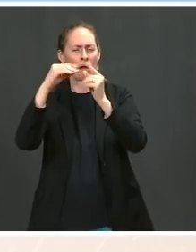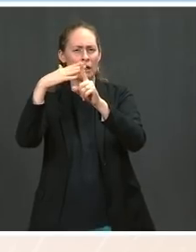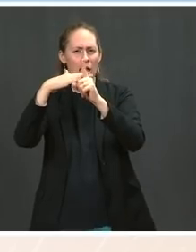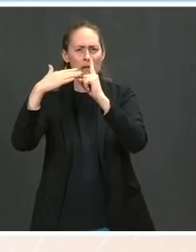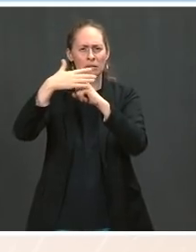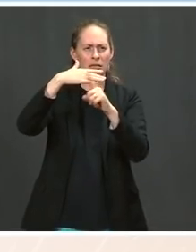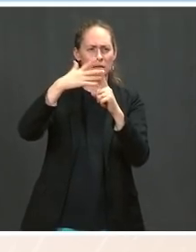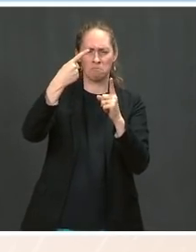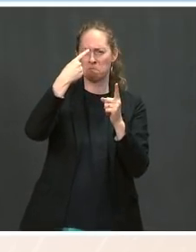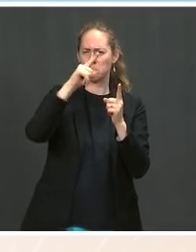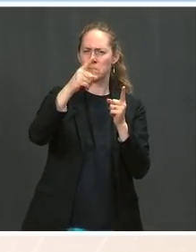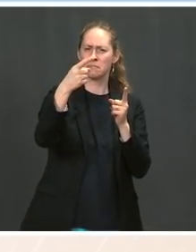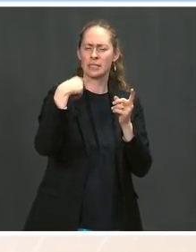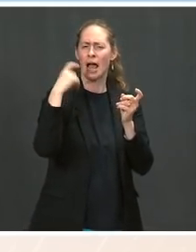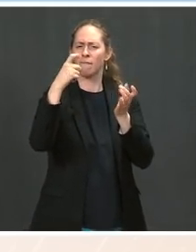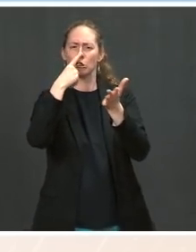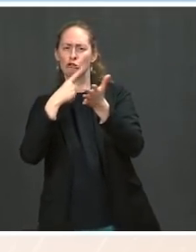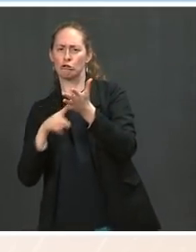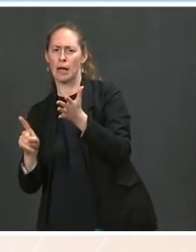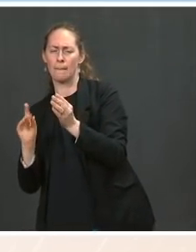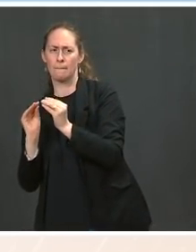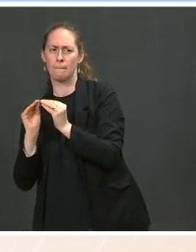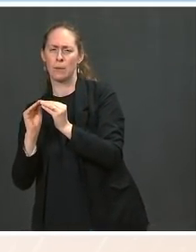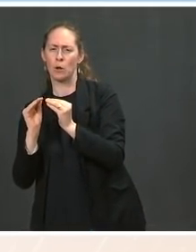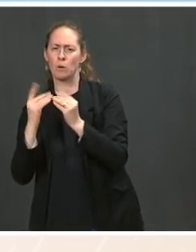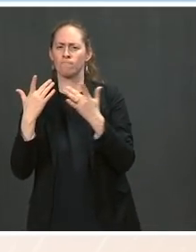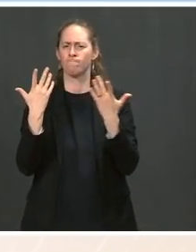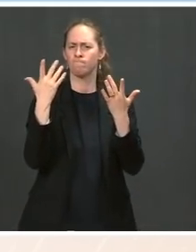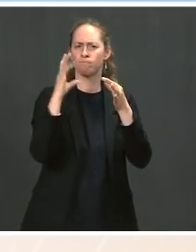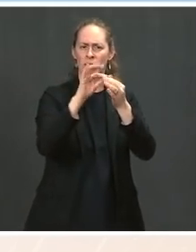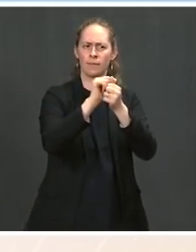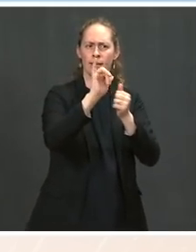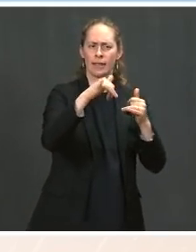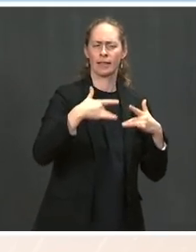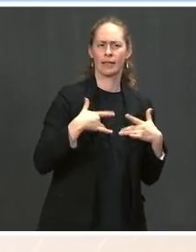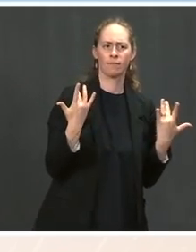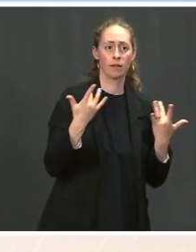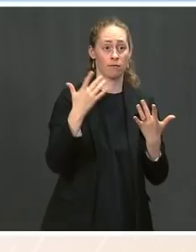I think what we are focused on is working directly with these countries